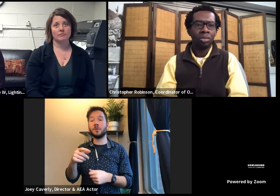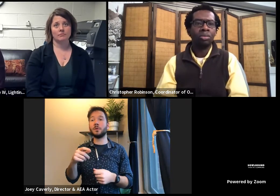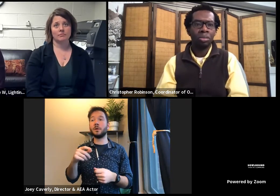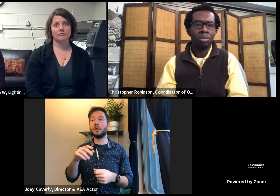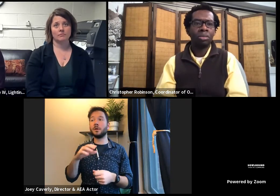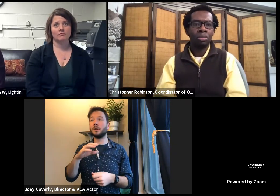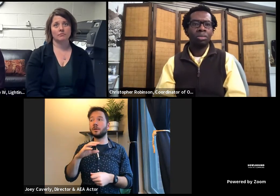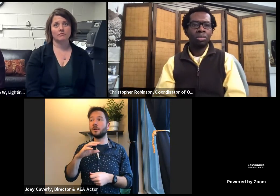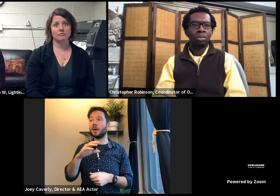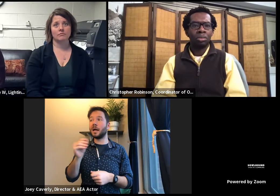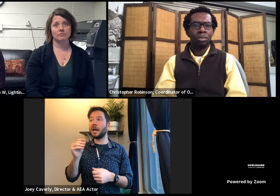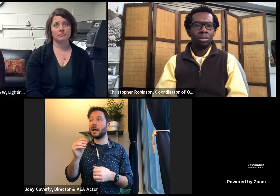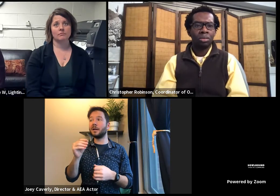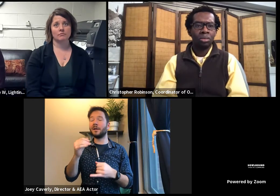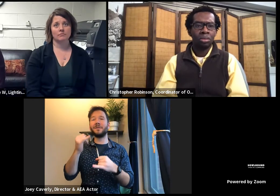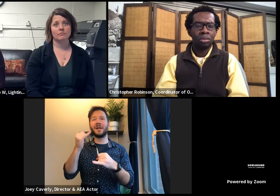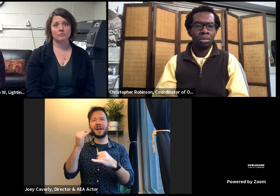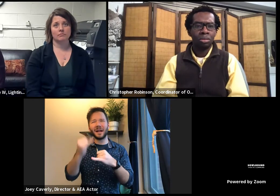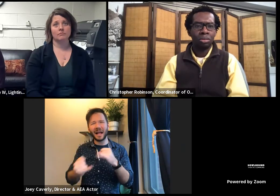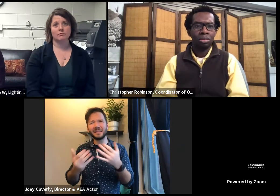even those that are working backstage.